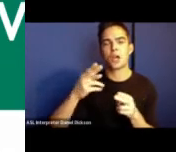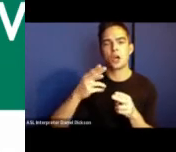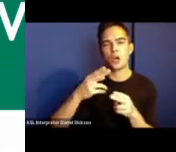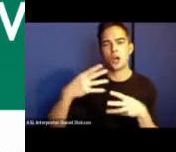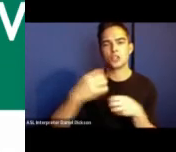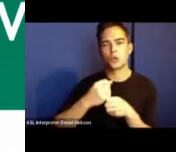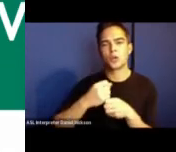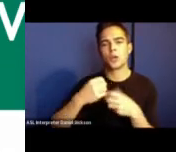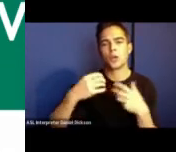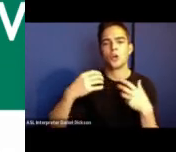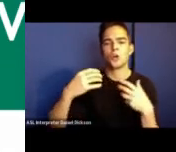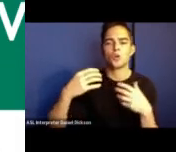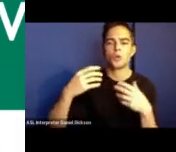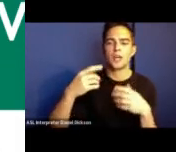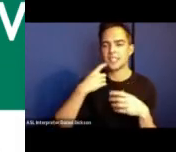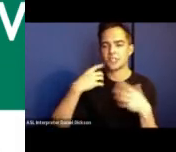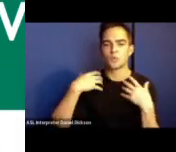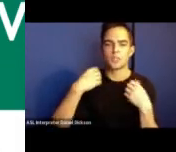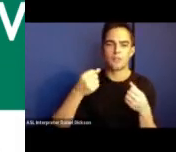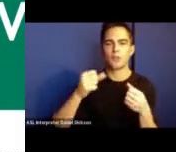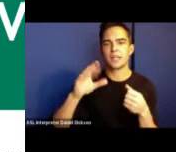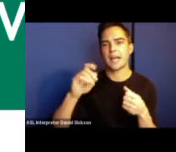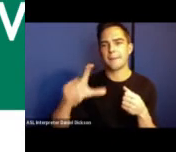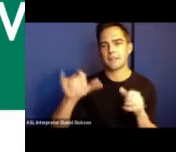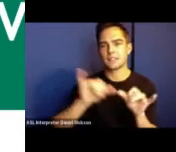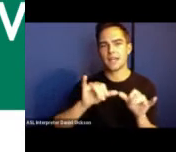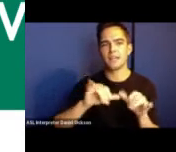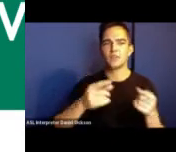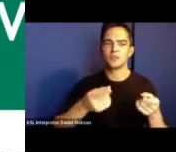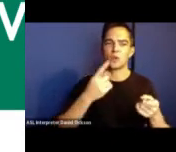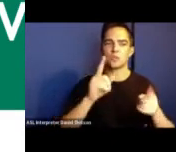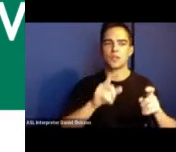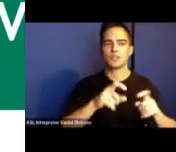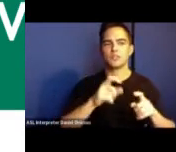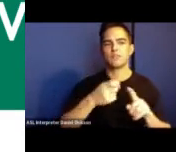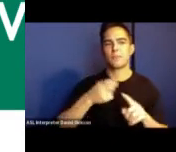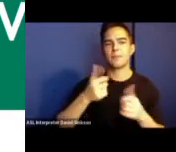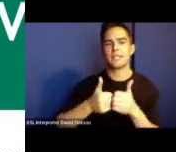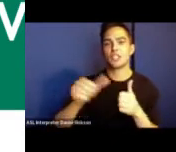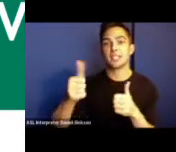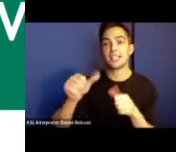recovery capitalist So it's one question from each of the 10 domains within the addiction